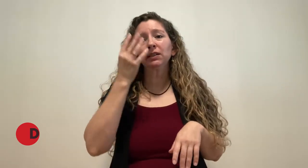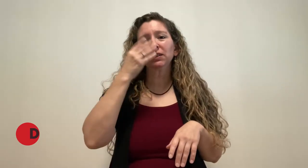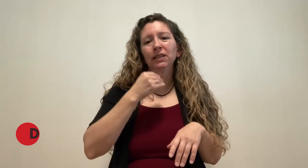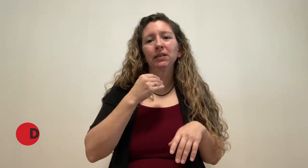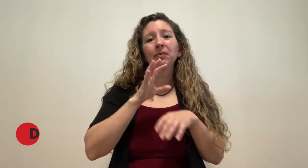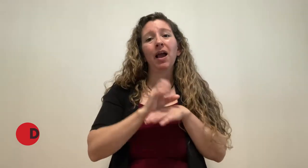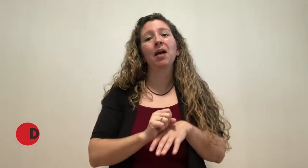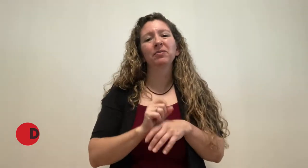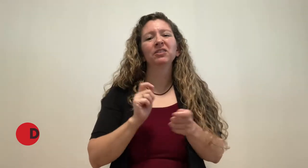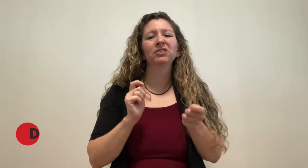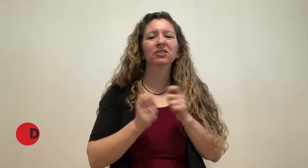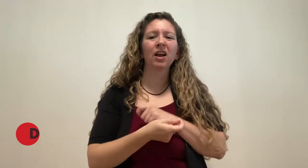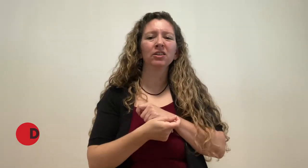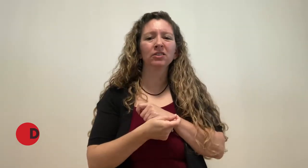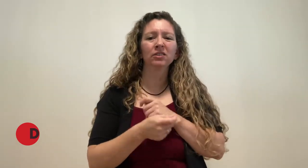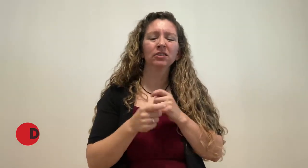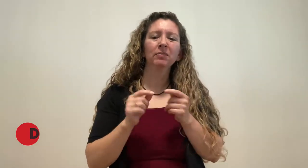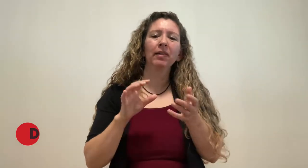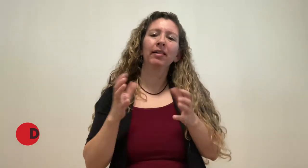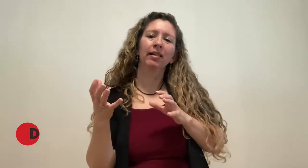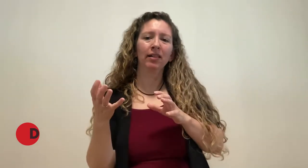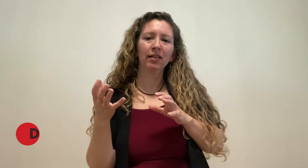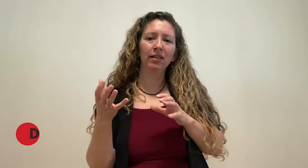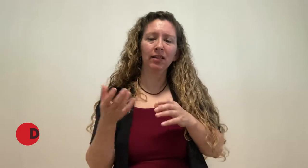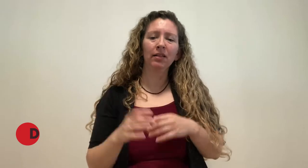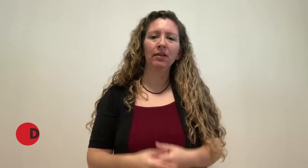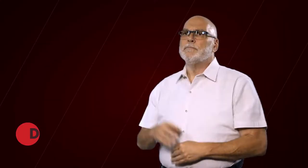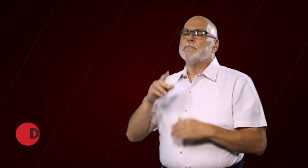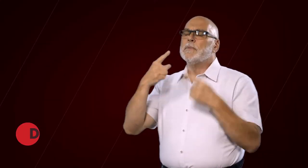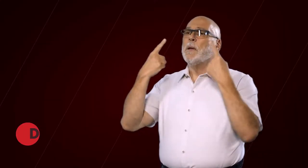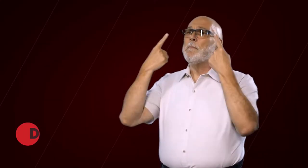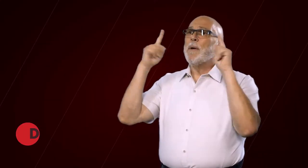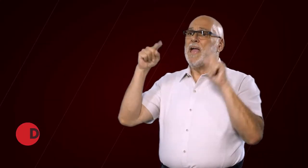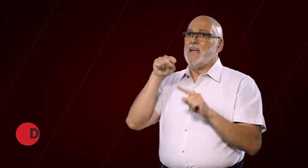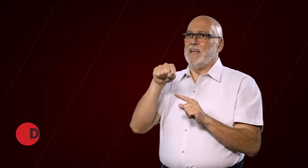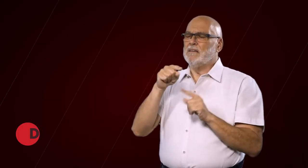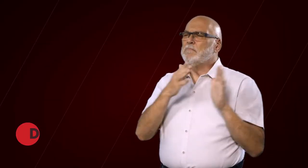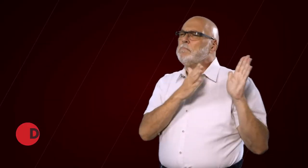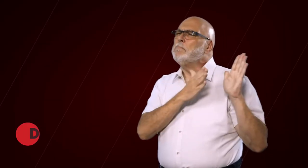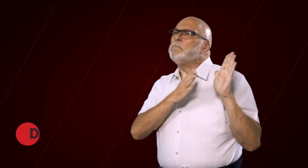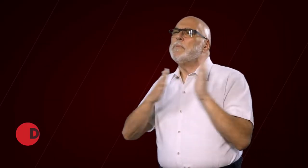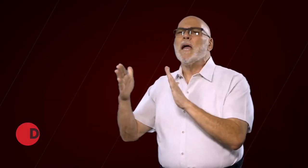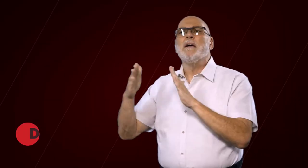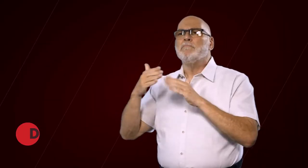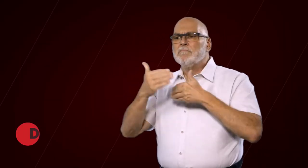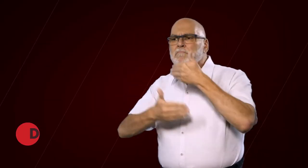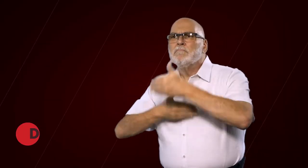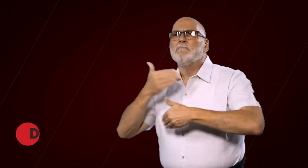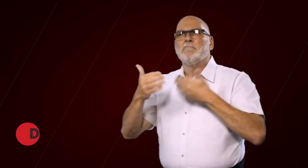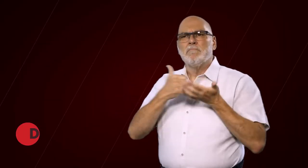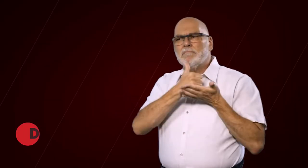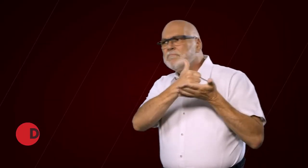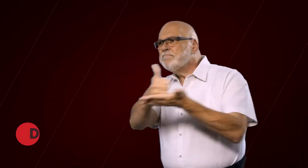eating and sleep habits. [Anselmo]: What steps has PAH!